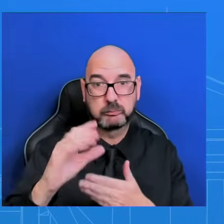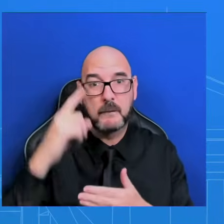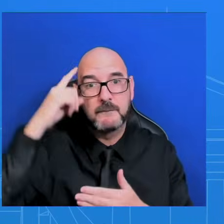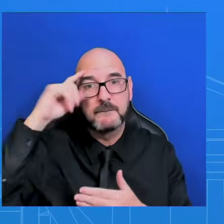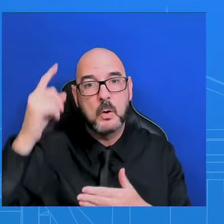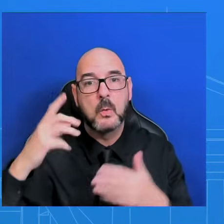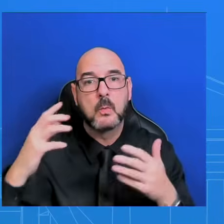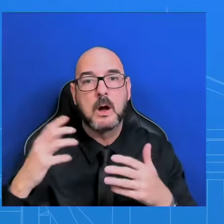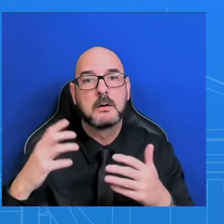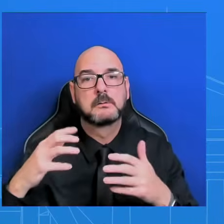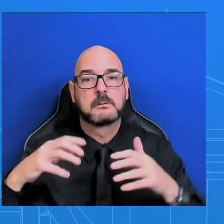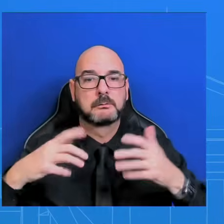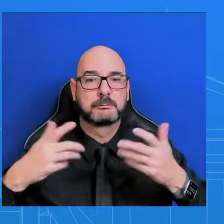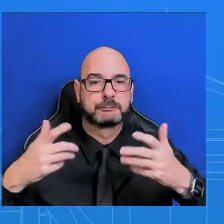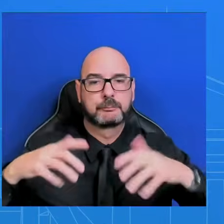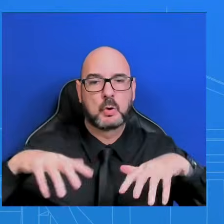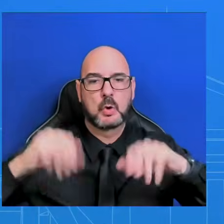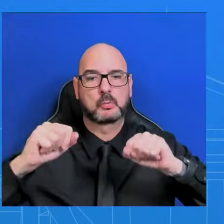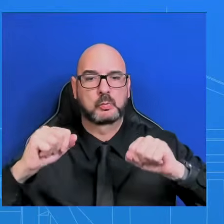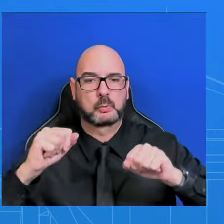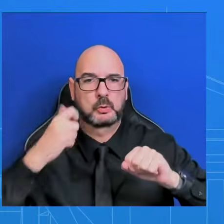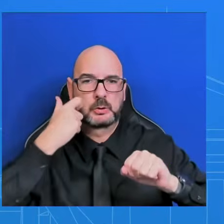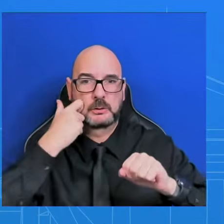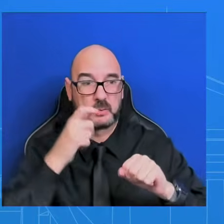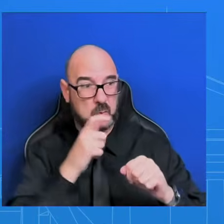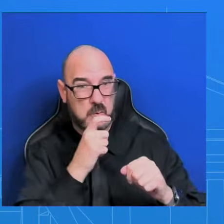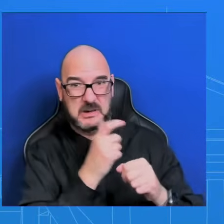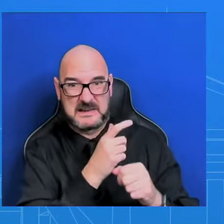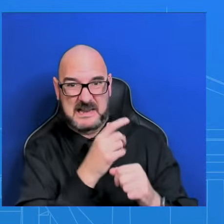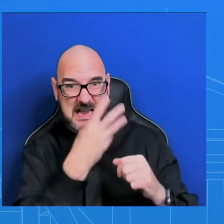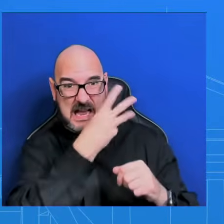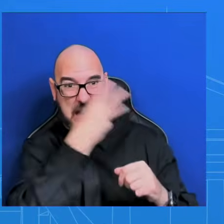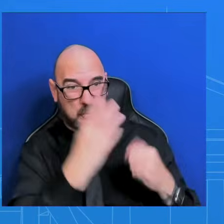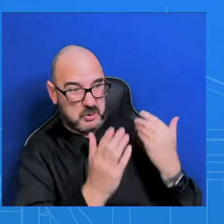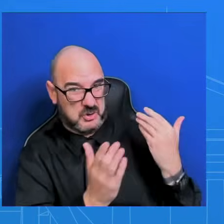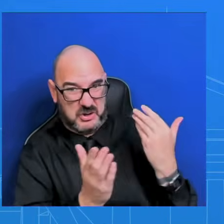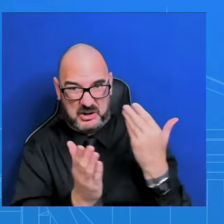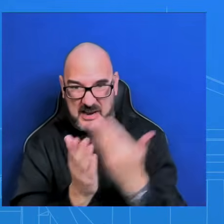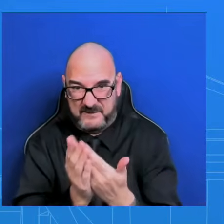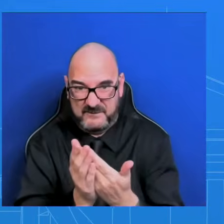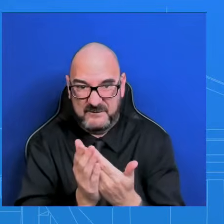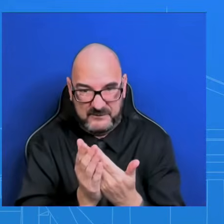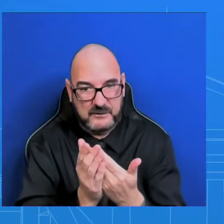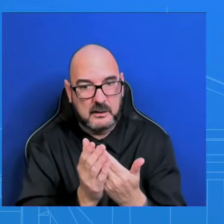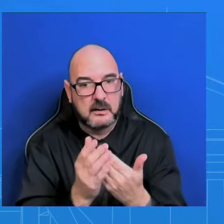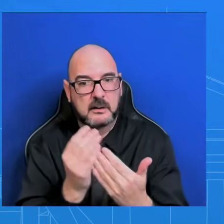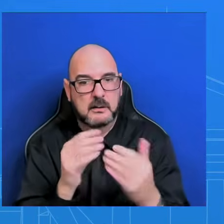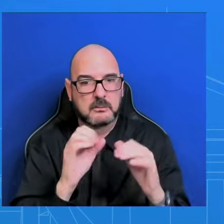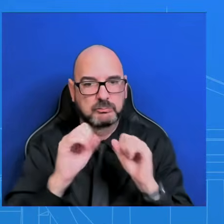So, that's been important. And, look, here's the thing. I just went -- I just had this whole -- kind of this whole back-and-forth